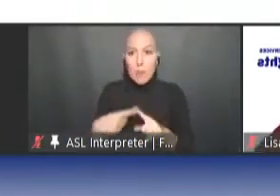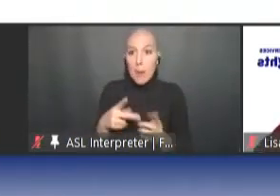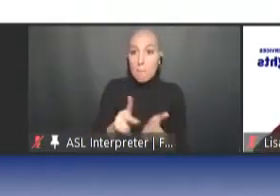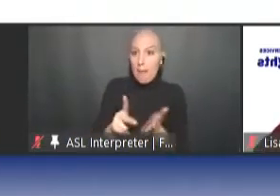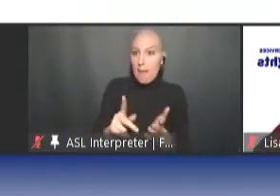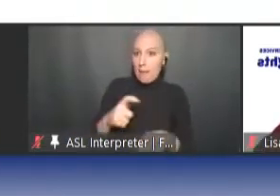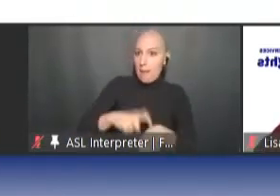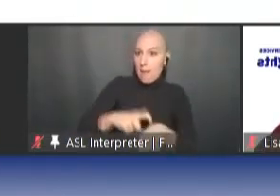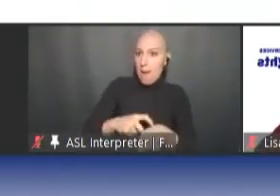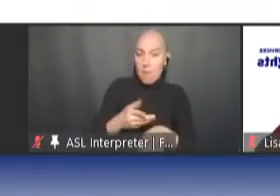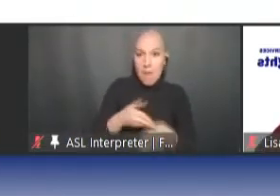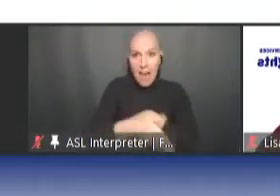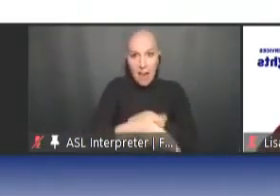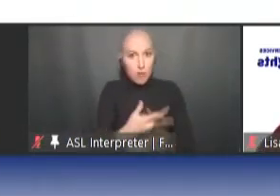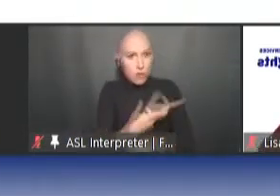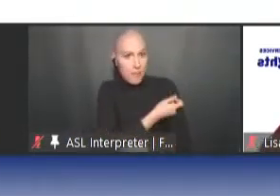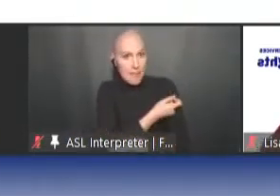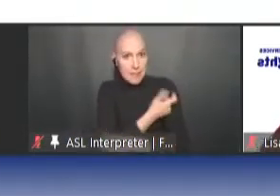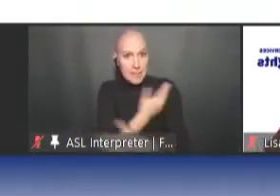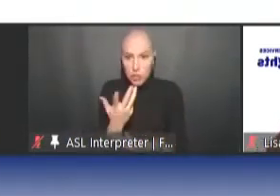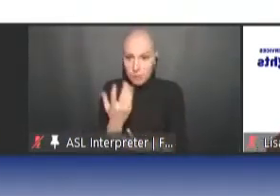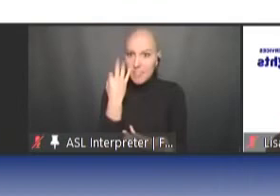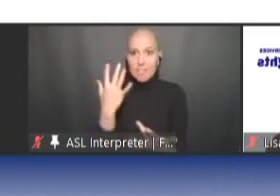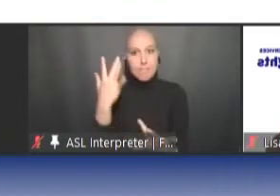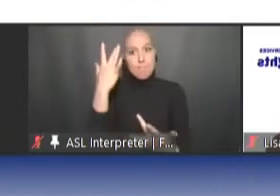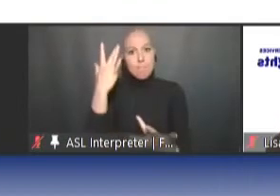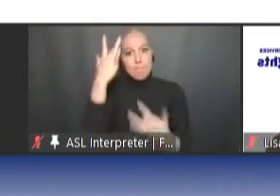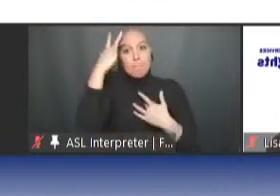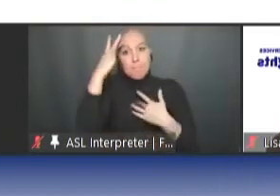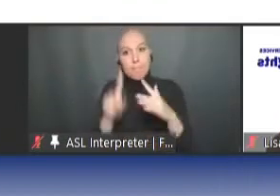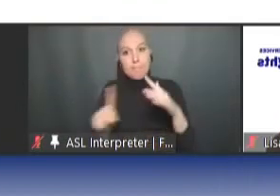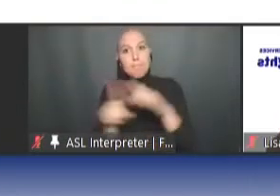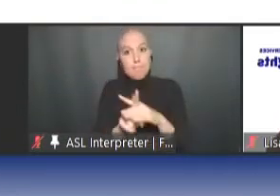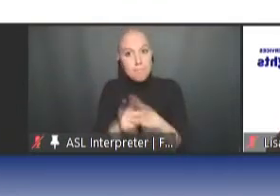Second, employers can help inform and empower employees by providing educational materials at